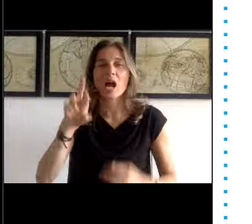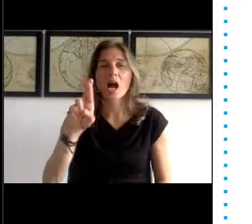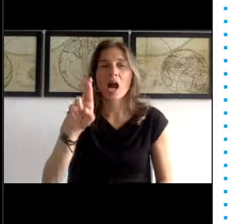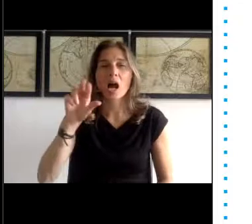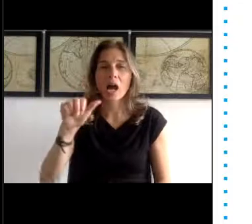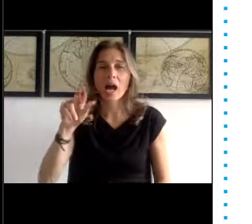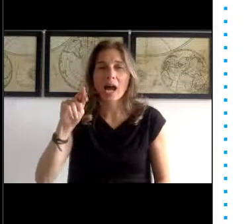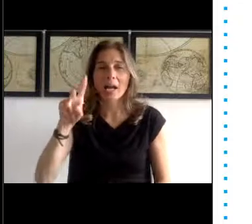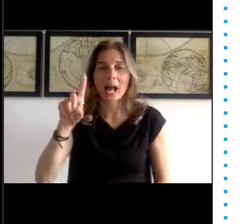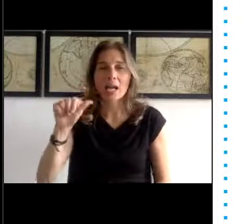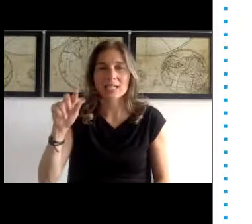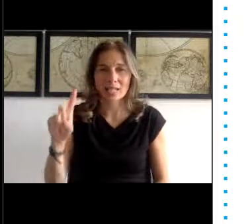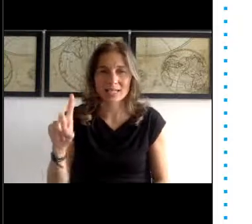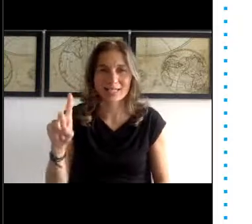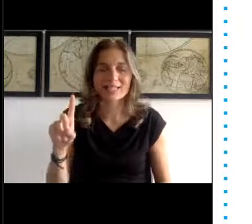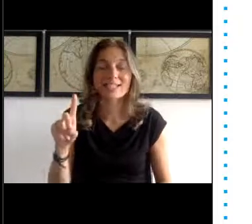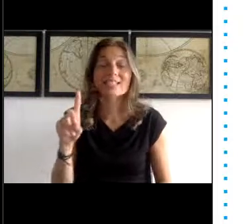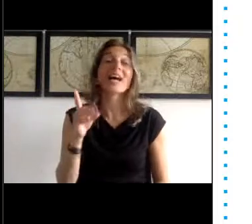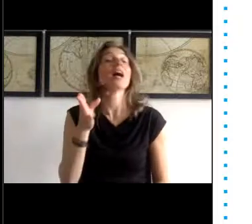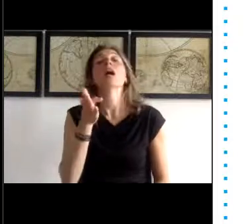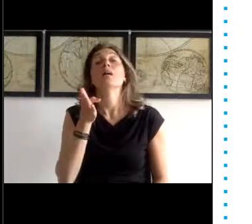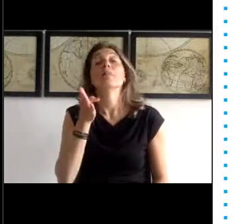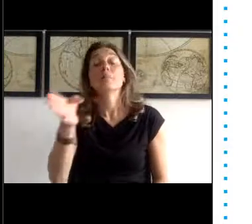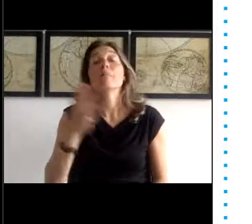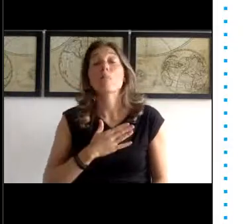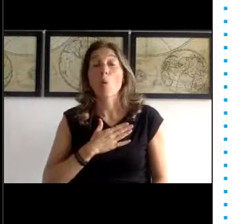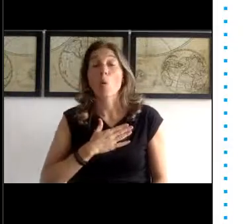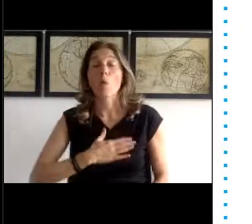Here it's a concrete example of a student